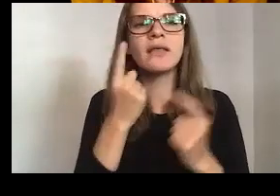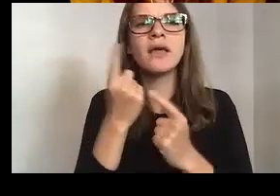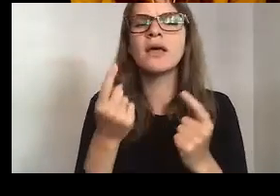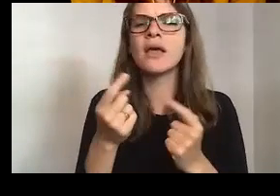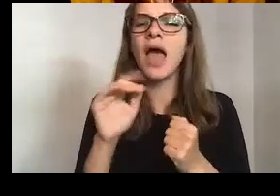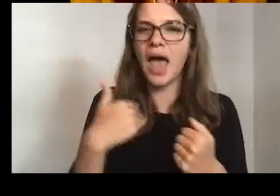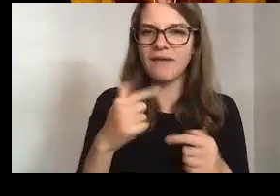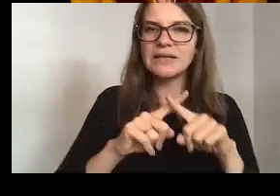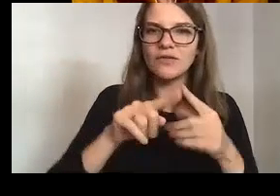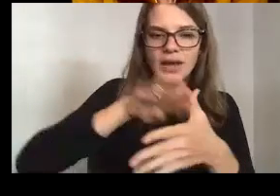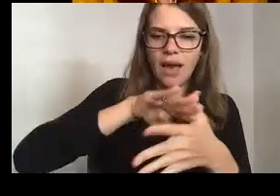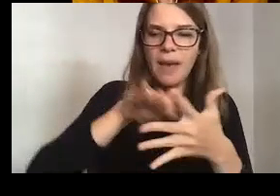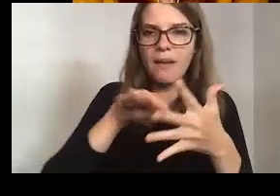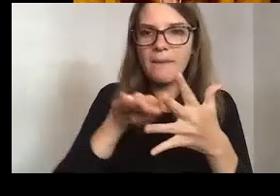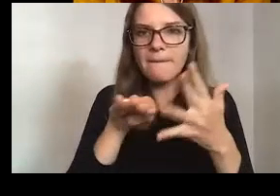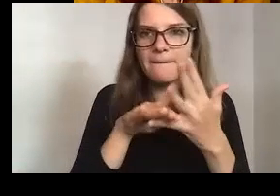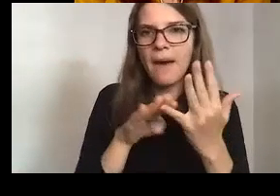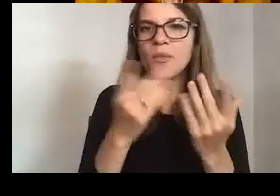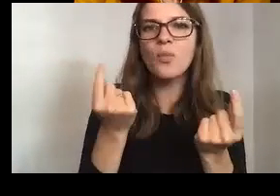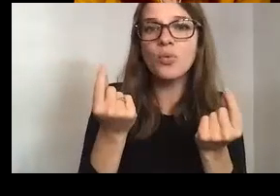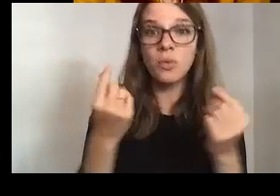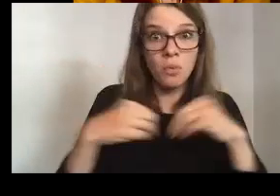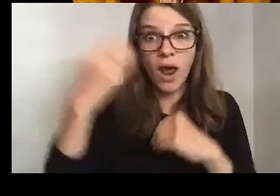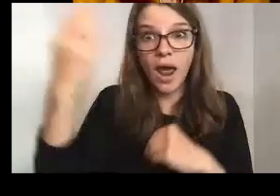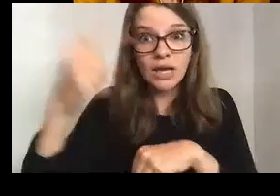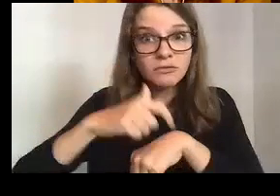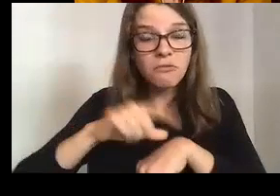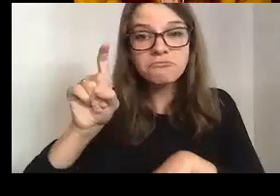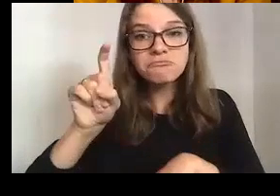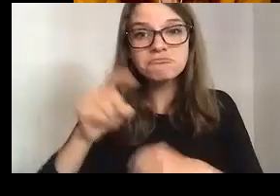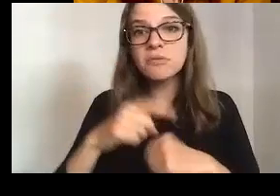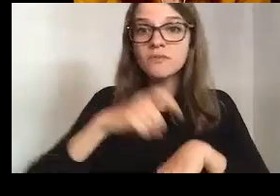so will we have more outside time will we have a time for rest or quiet time